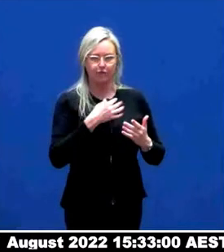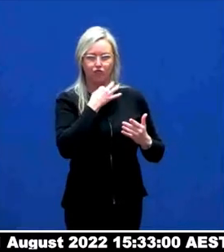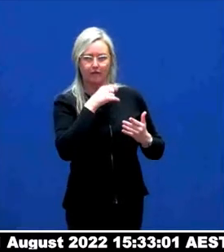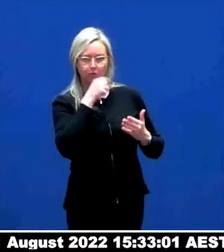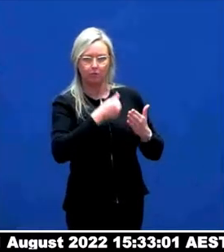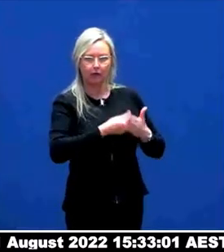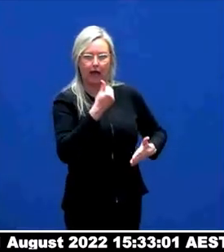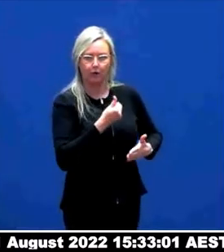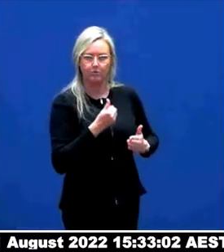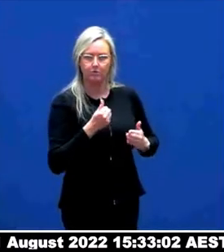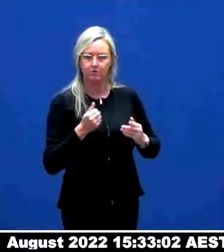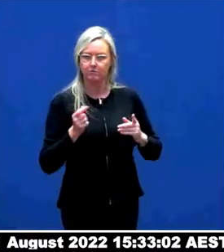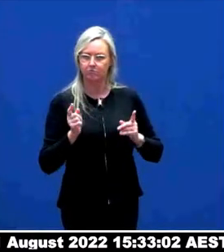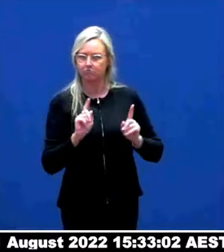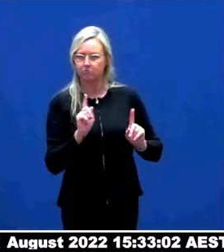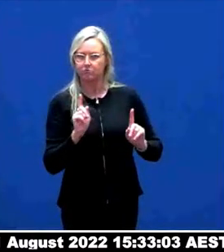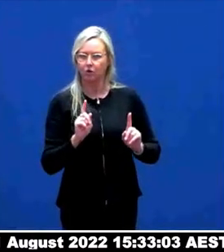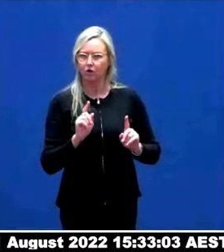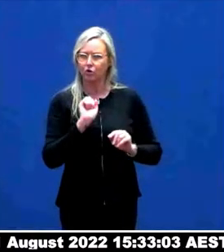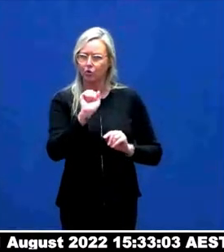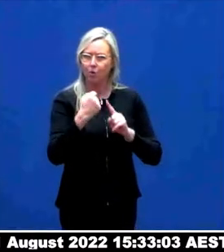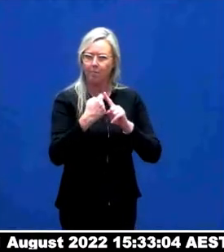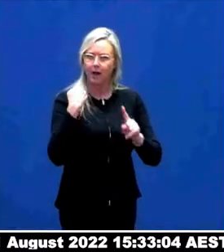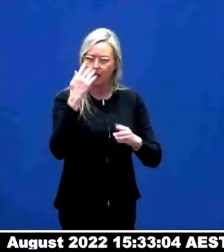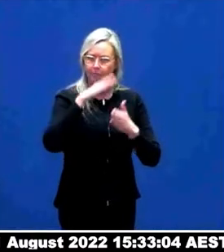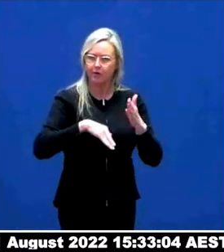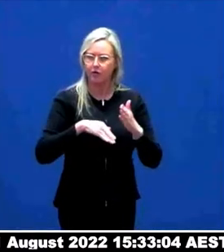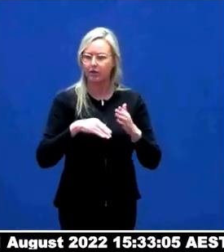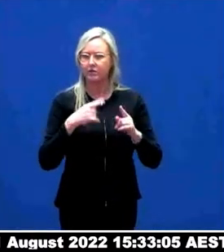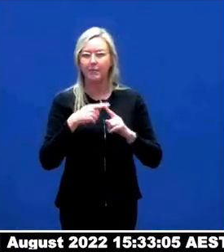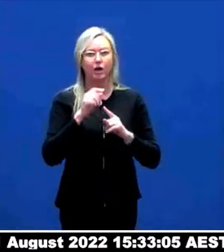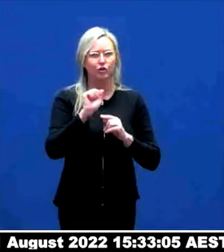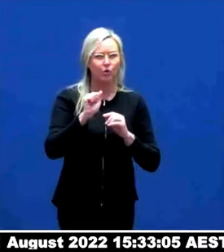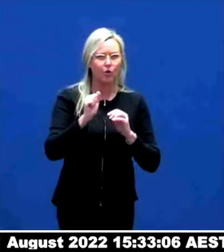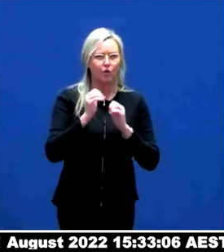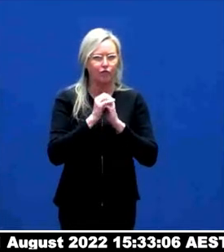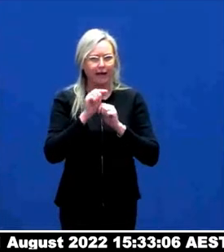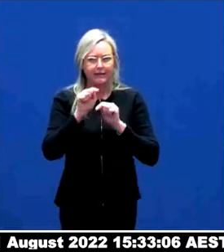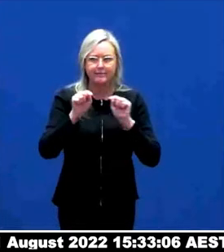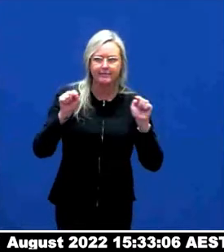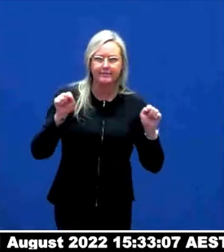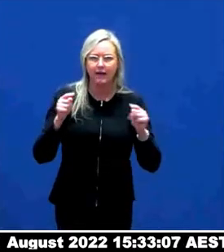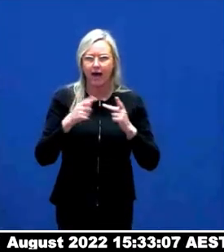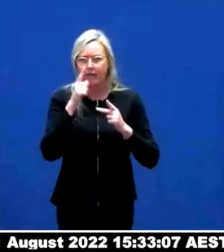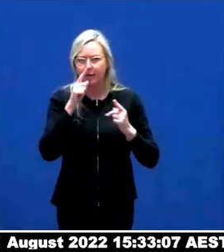What do you think would make a difference from your own experiences, but also the folk around the Neighbourhood Centre where we are today?